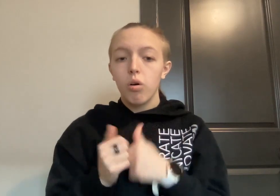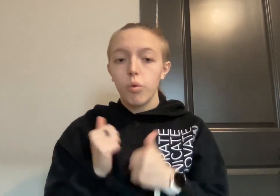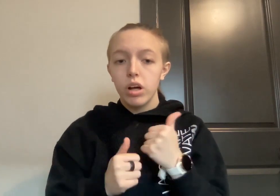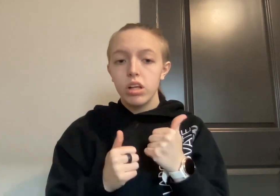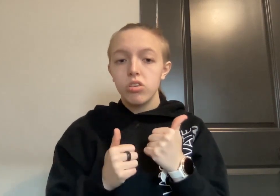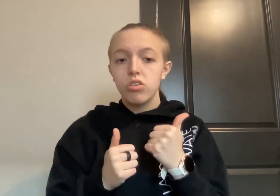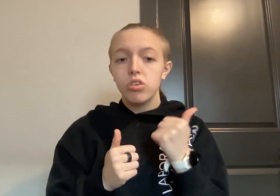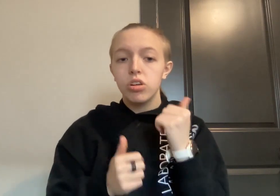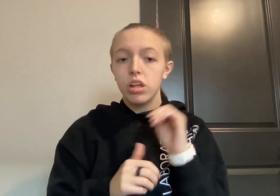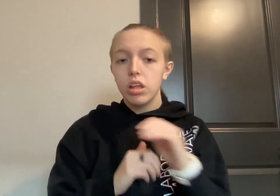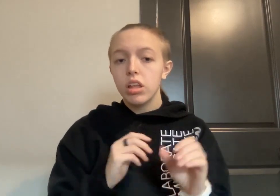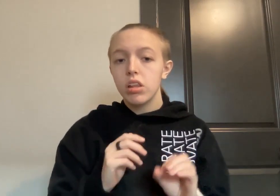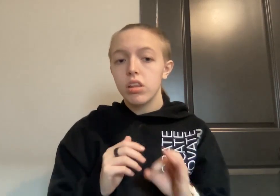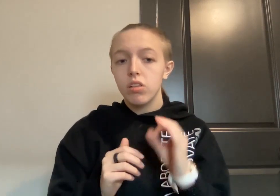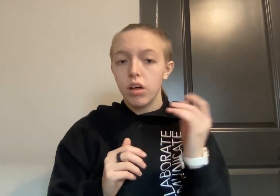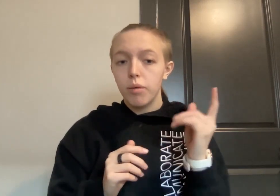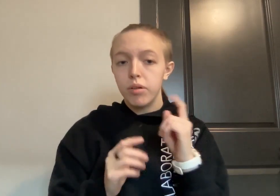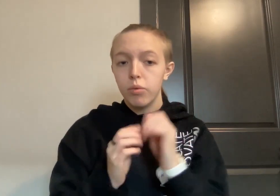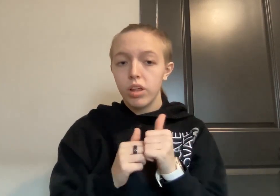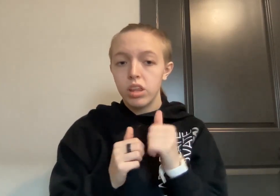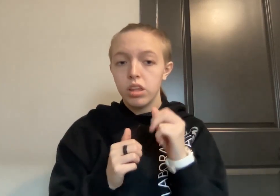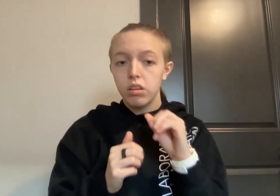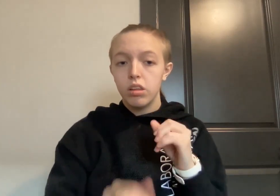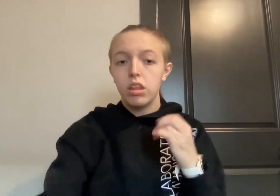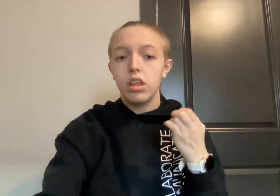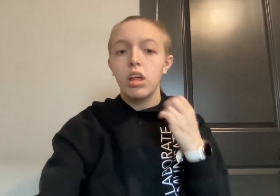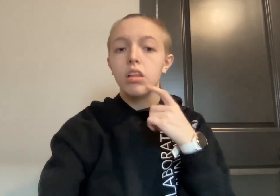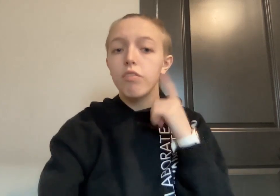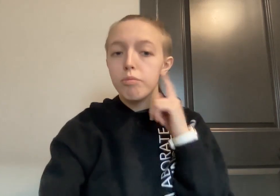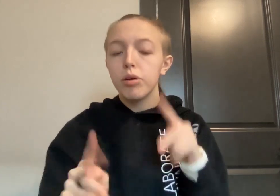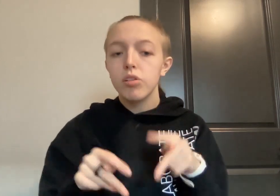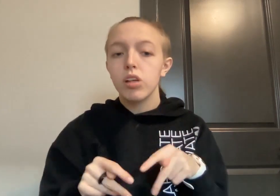which ends up with the deaf person